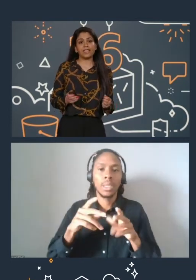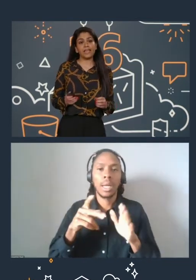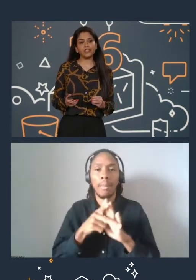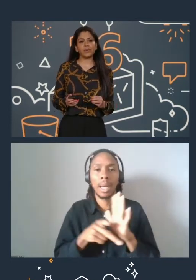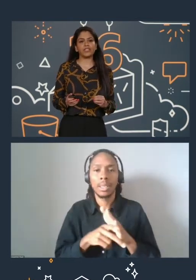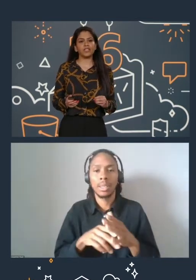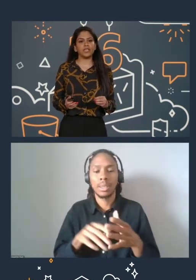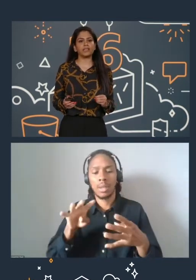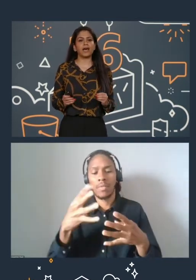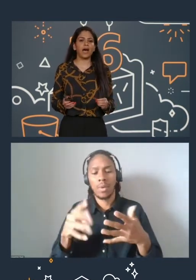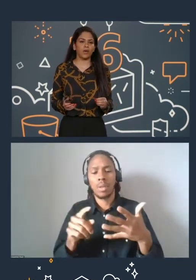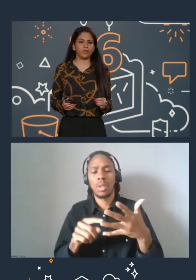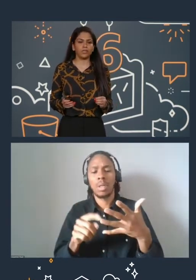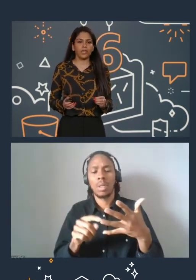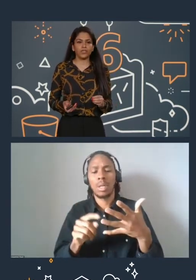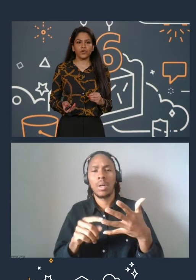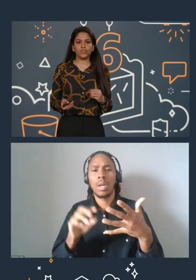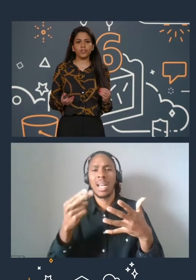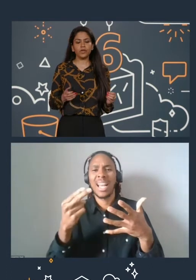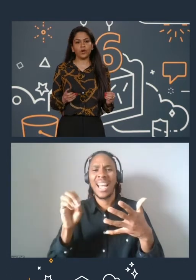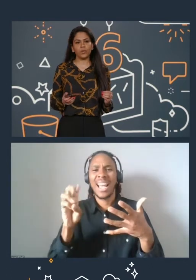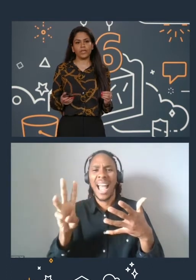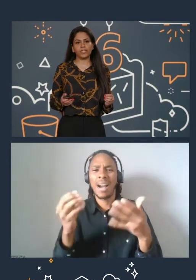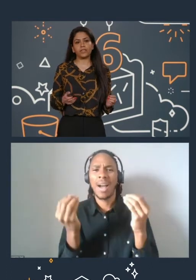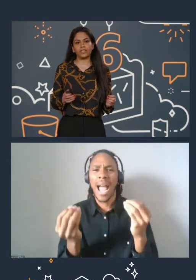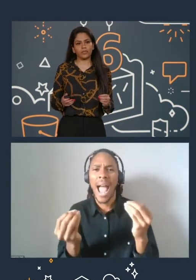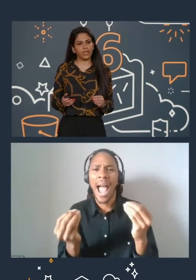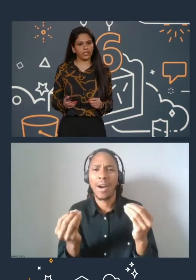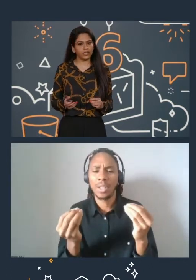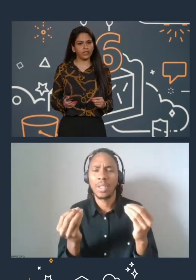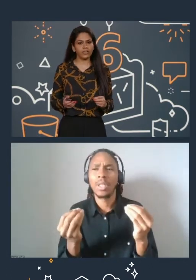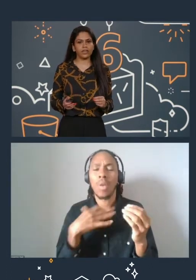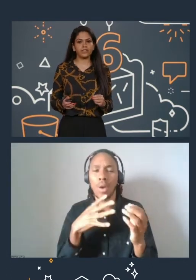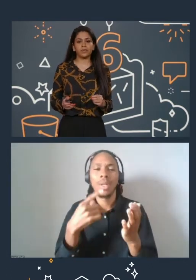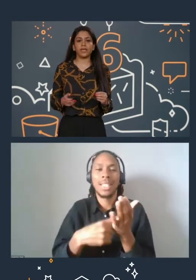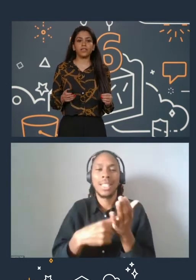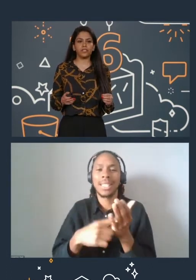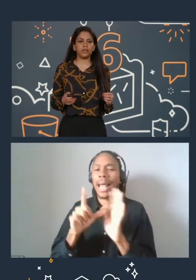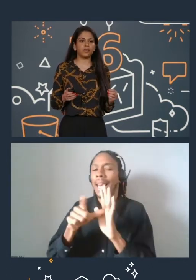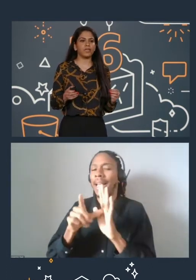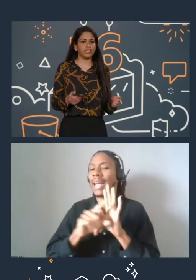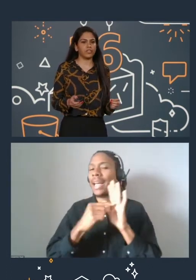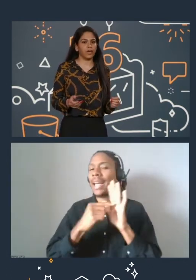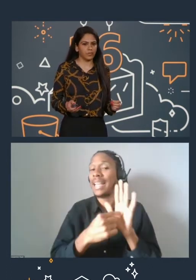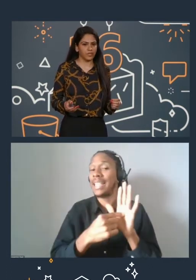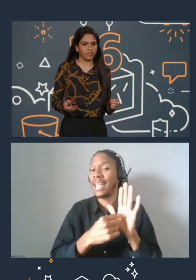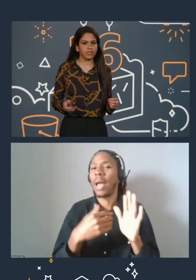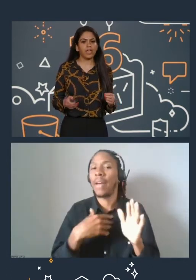The next question is how. So we will go over it in the demo later. There are some additional replication options